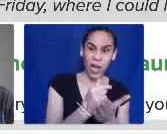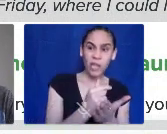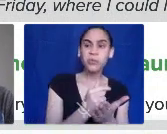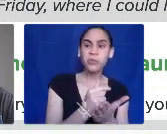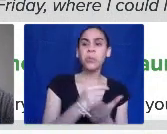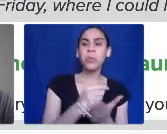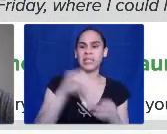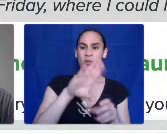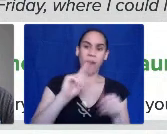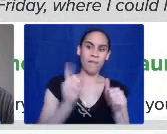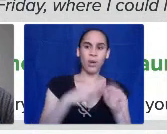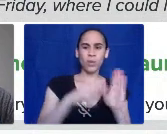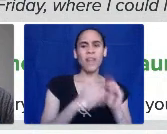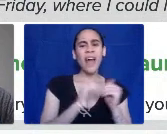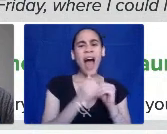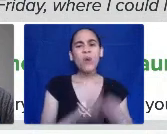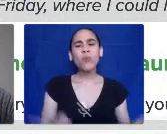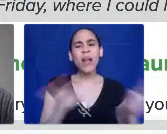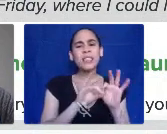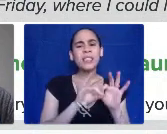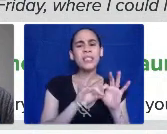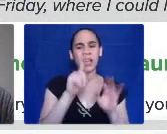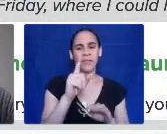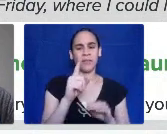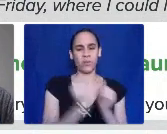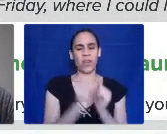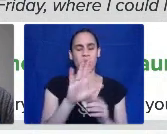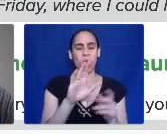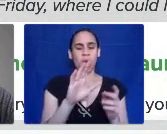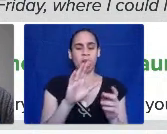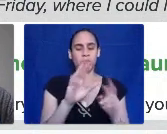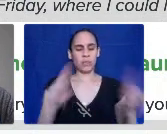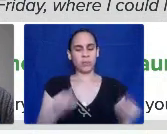i think if here if i understand your question correctly um you're saying that let's say you were